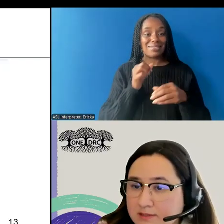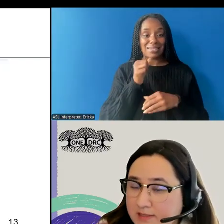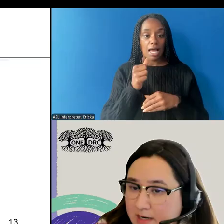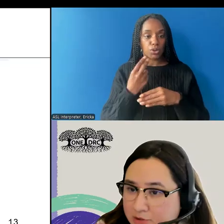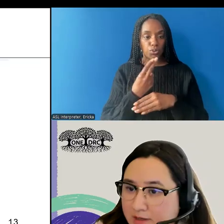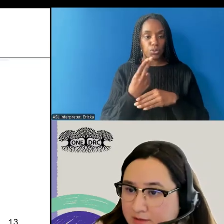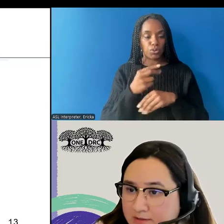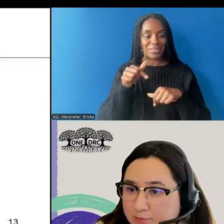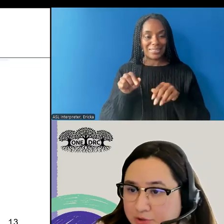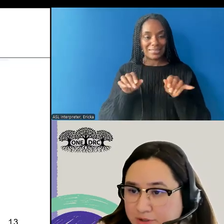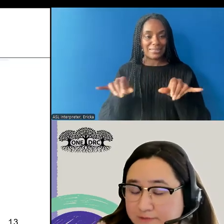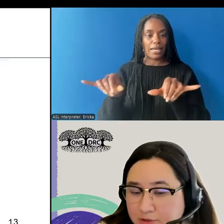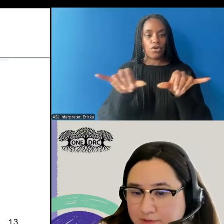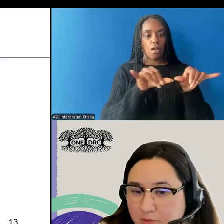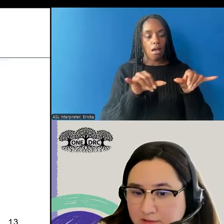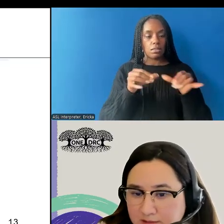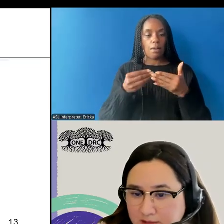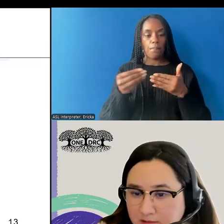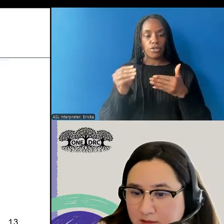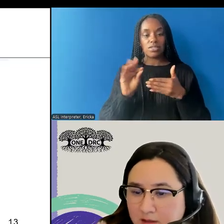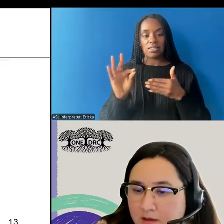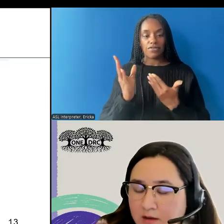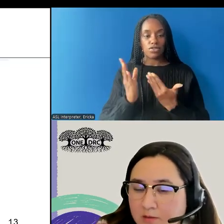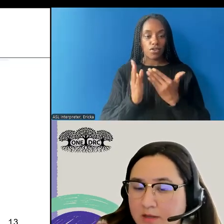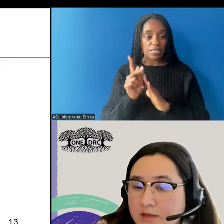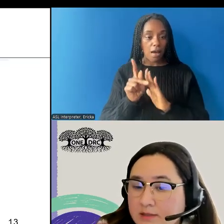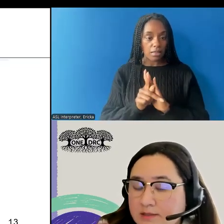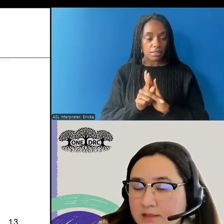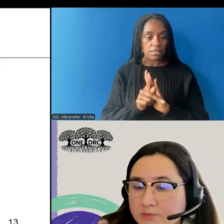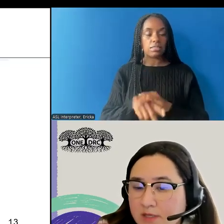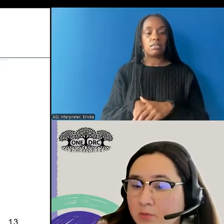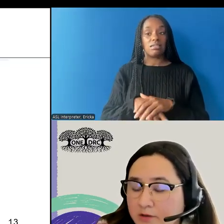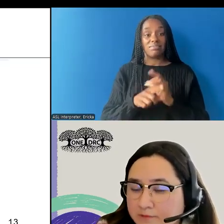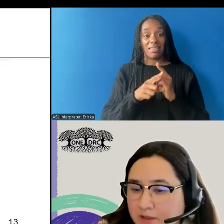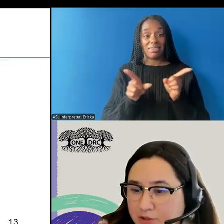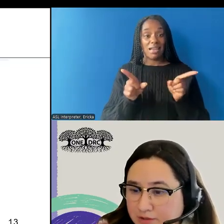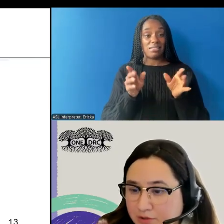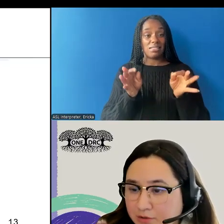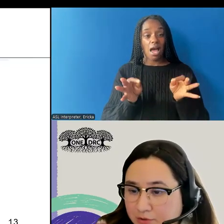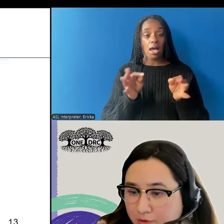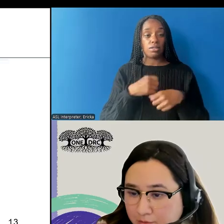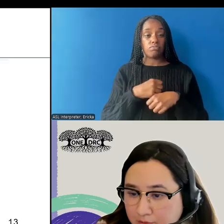standardized purchase of service policy. And they decide to make modifications on their own